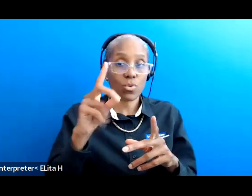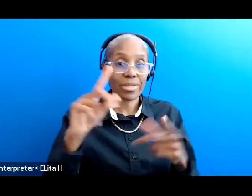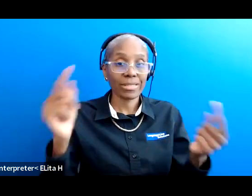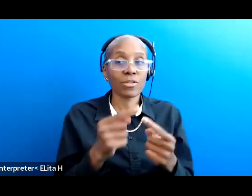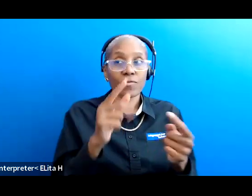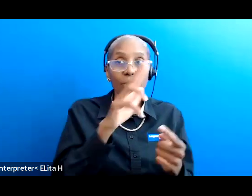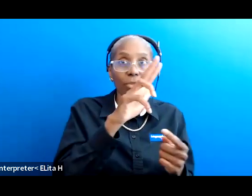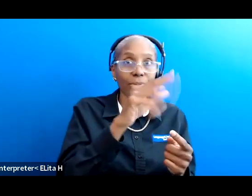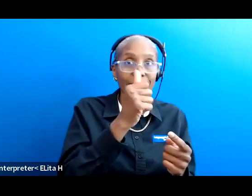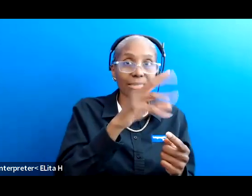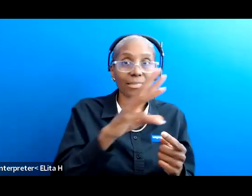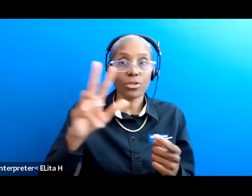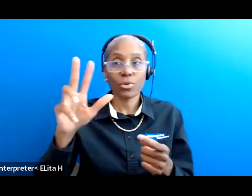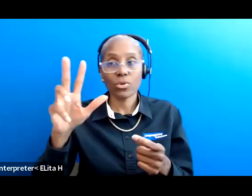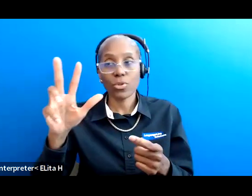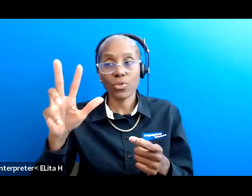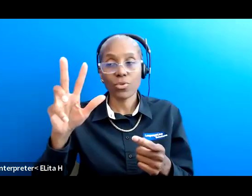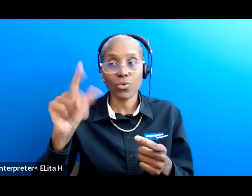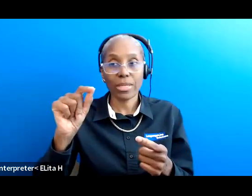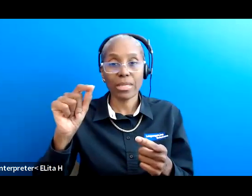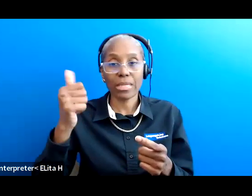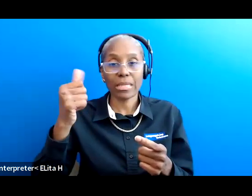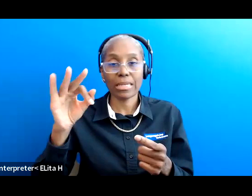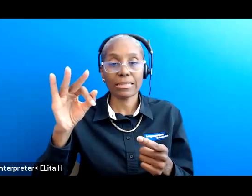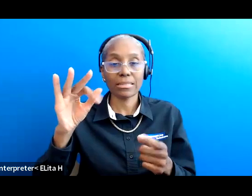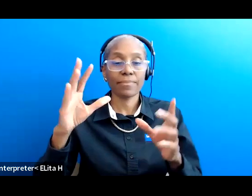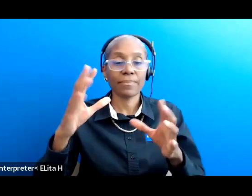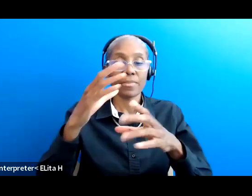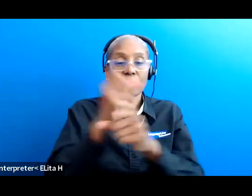They have increased spasm in spite of taking medication.